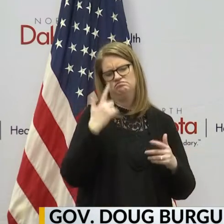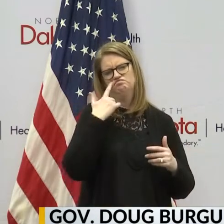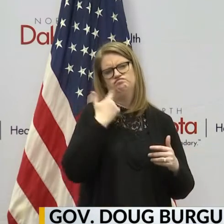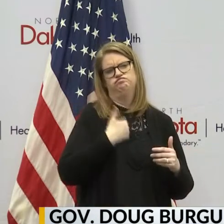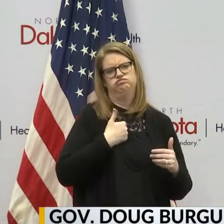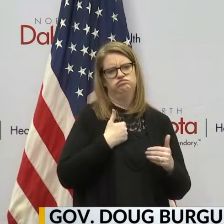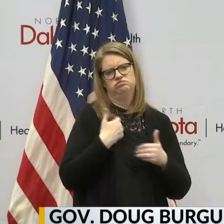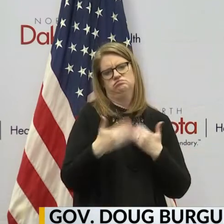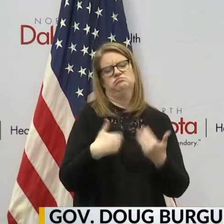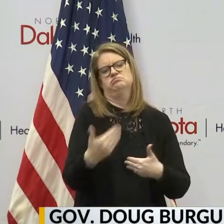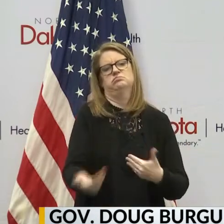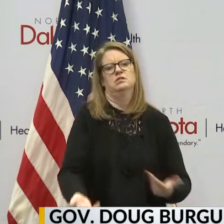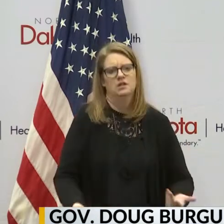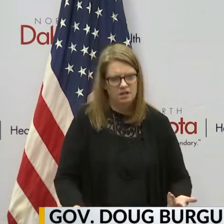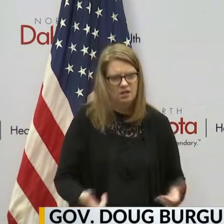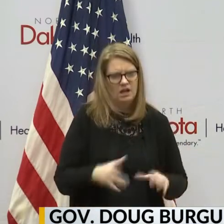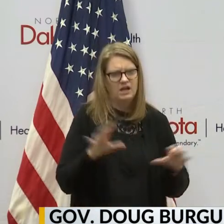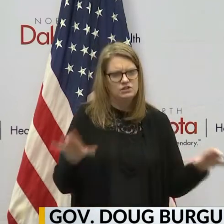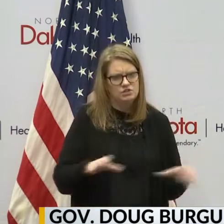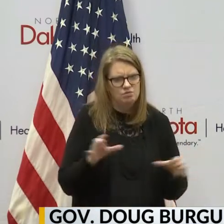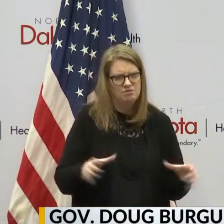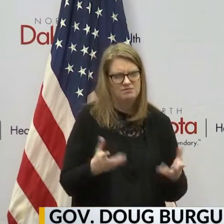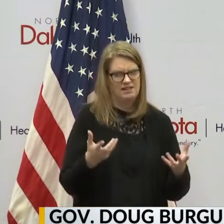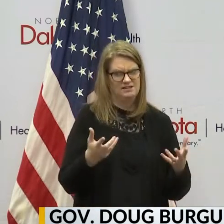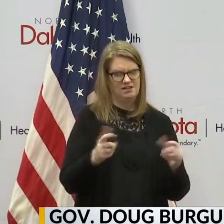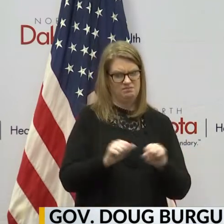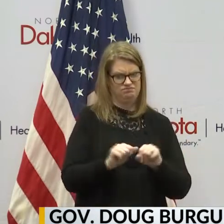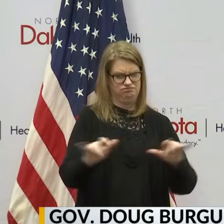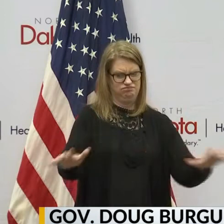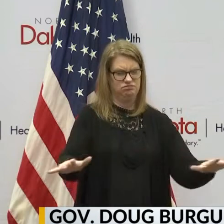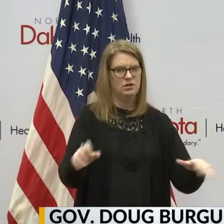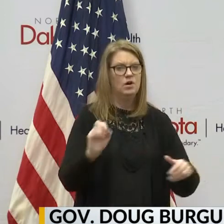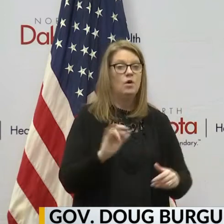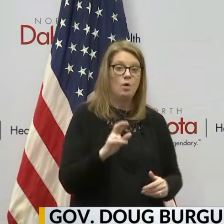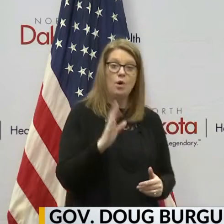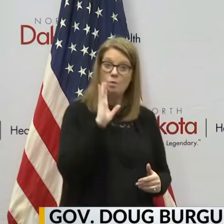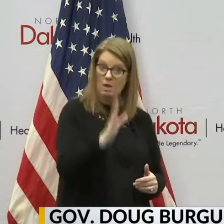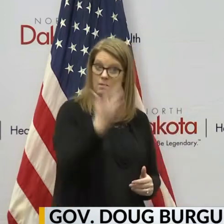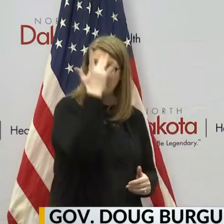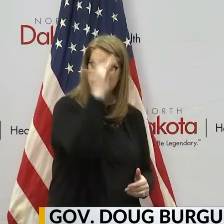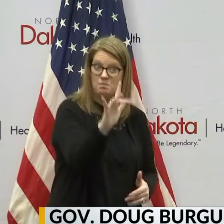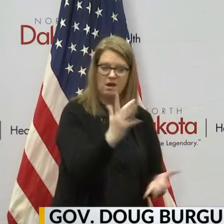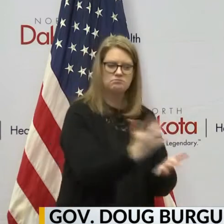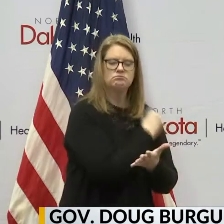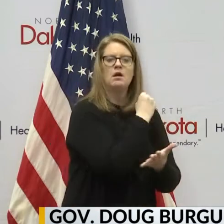GOING TO COME HERE AND WE WILL CONTINUE TO IGNORE ORDERS OR